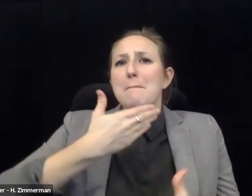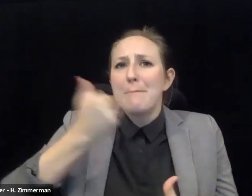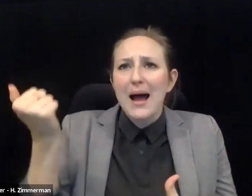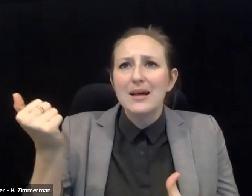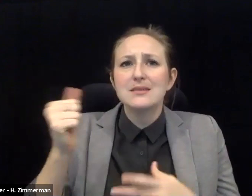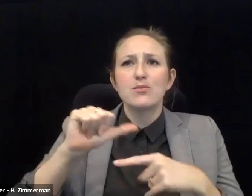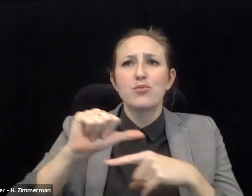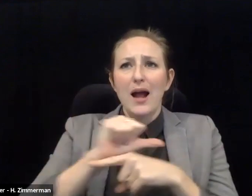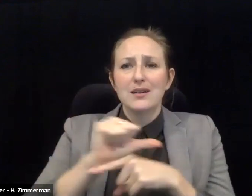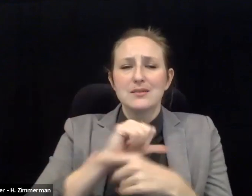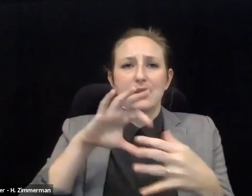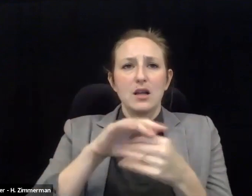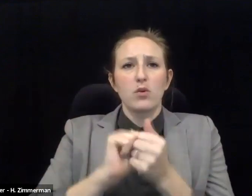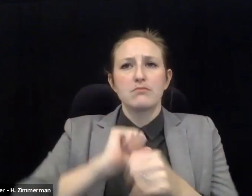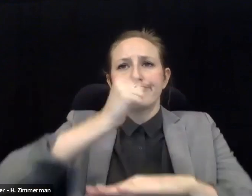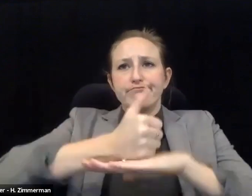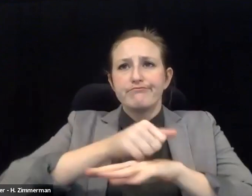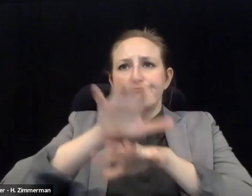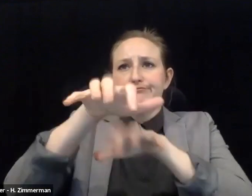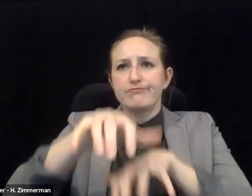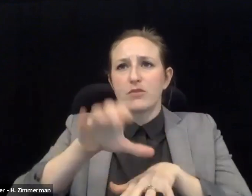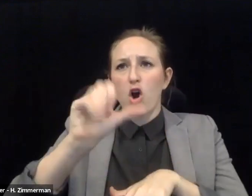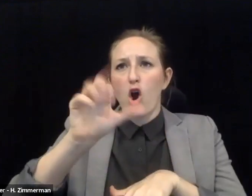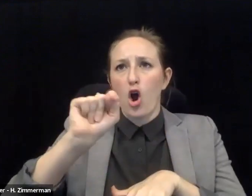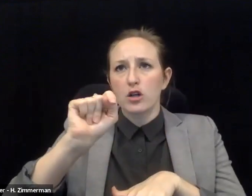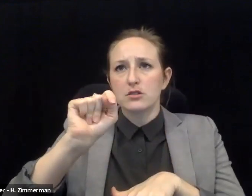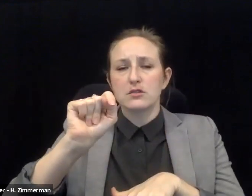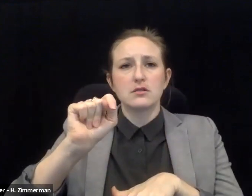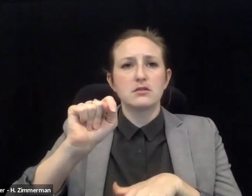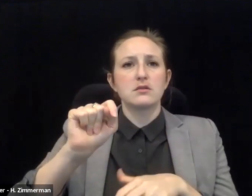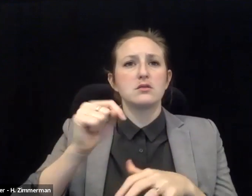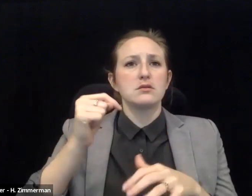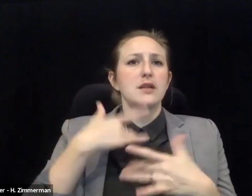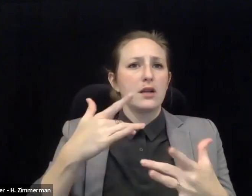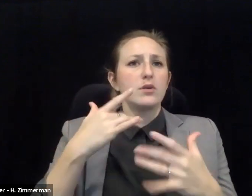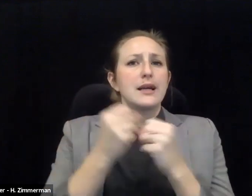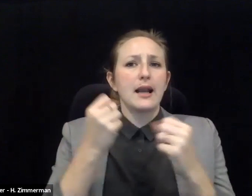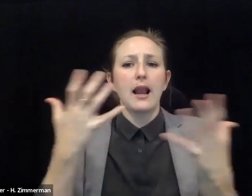for employing CART, we often get a lot of questions about whether it should be done by a